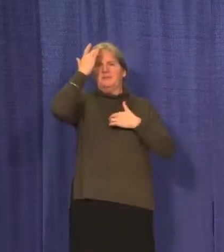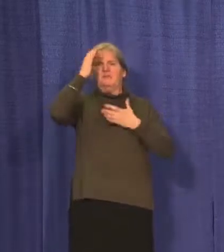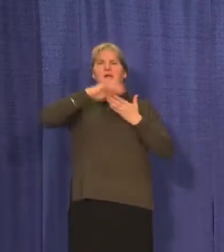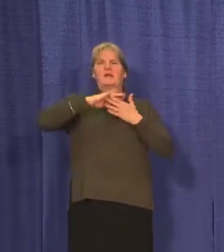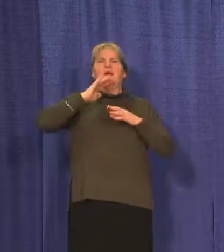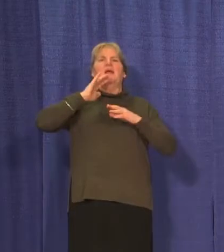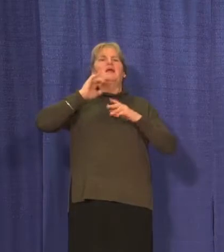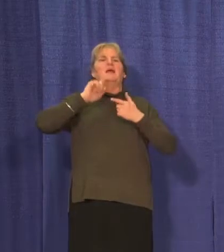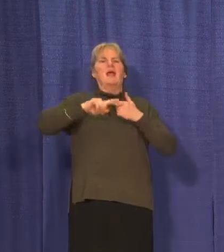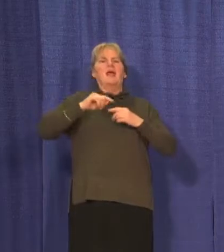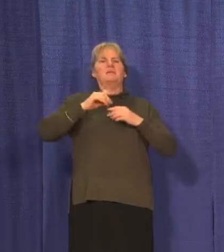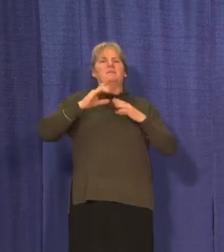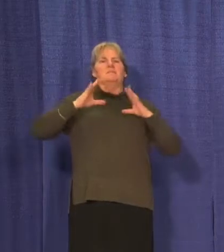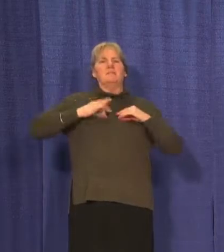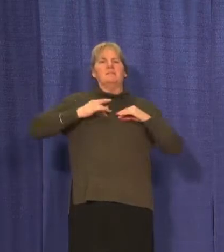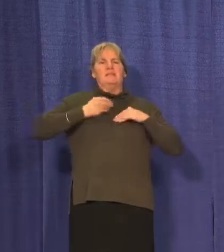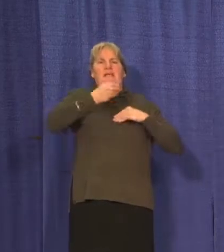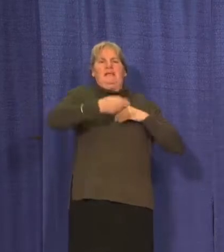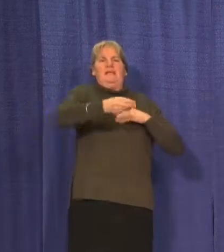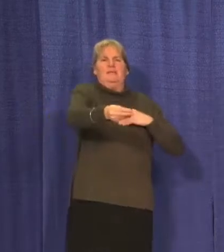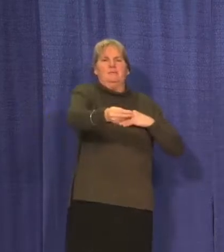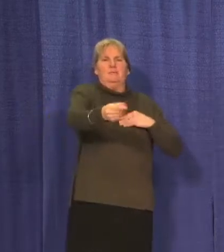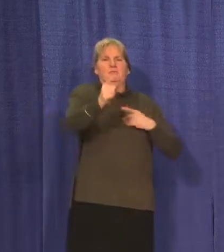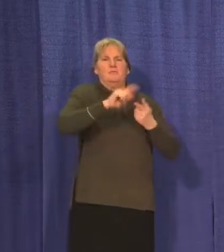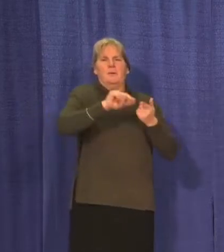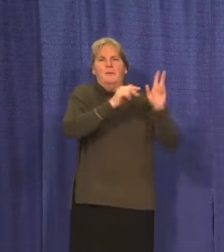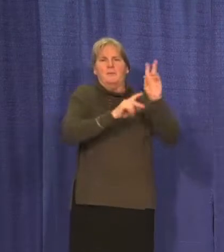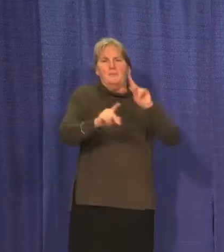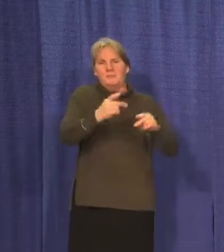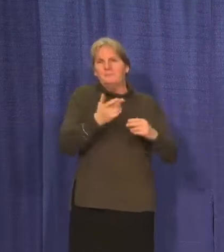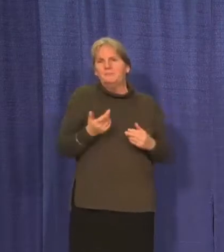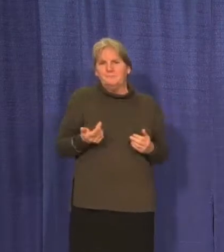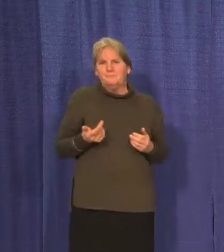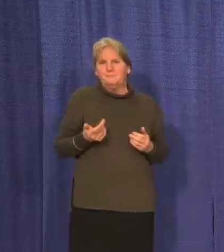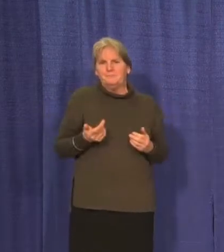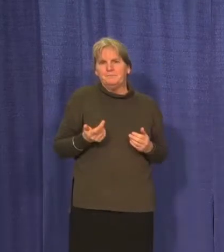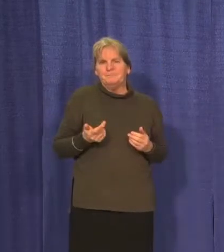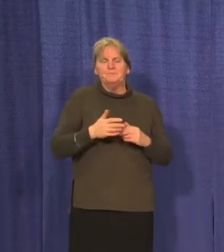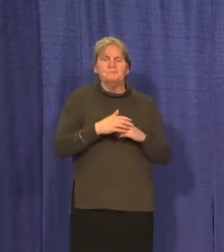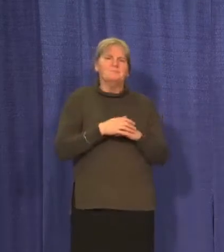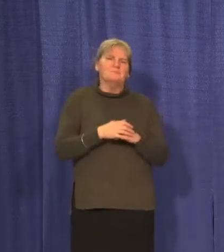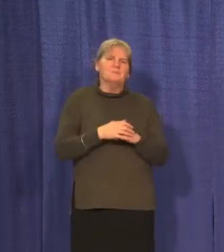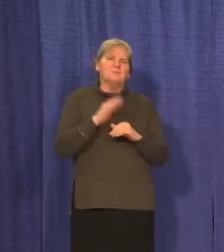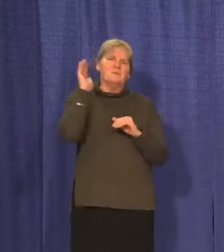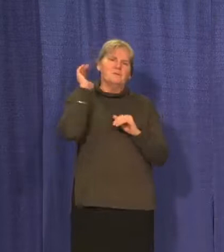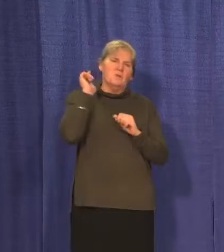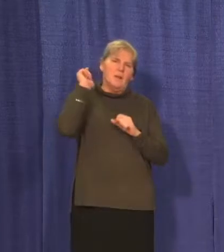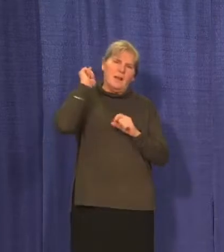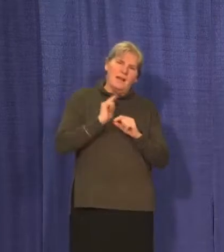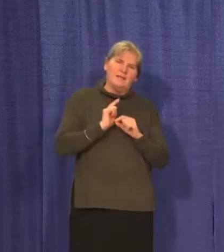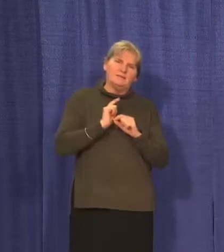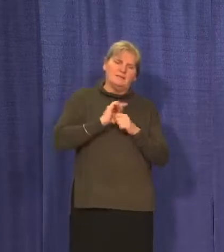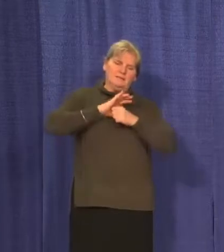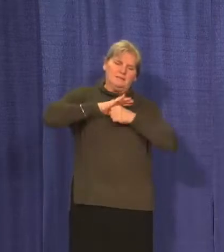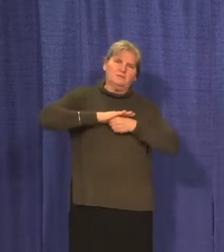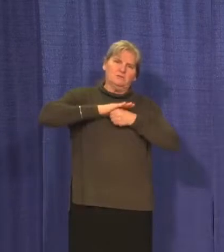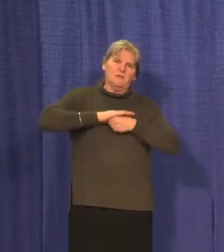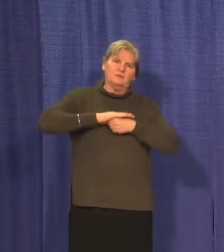So in effect, you're hugely dampening down the effect or the burden that COVID will present